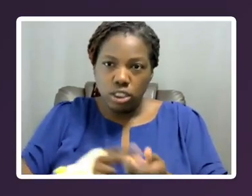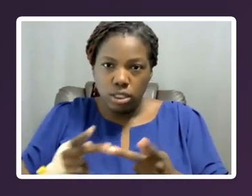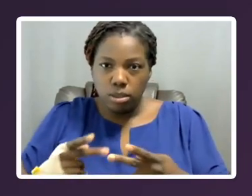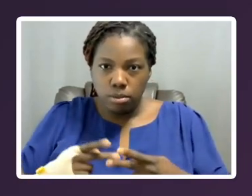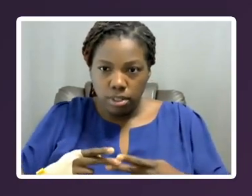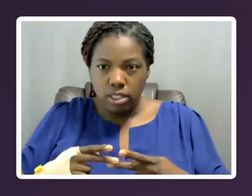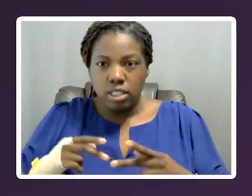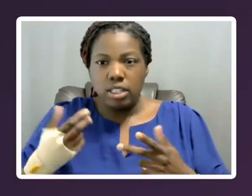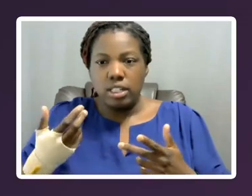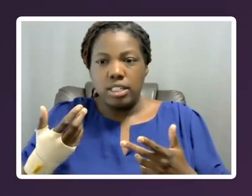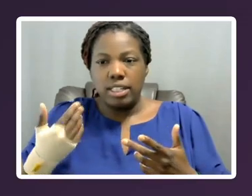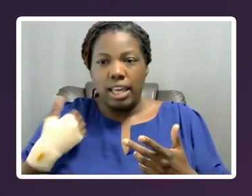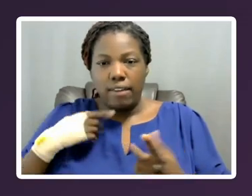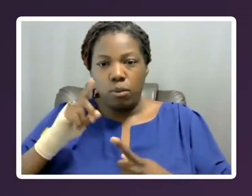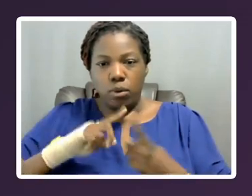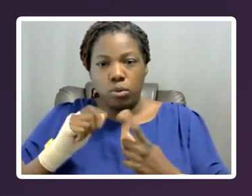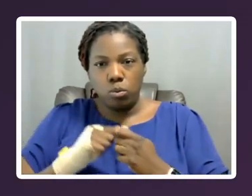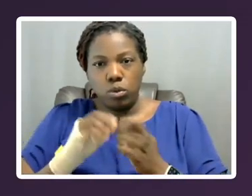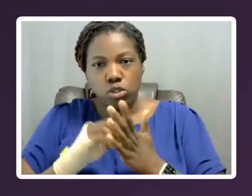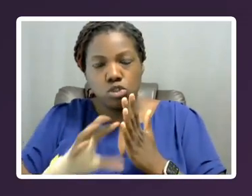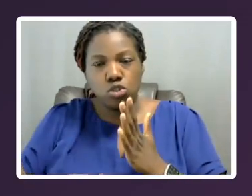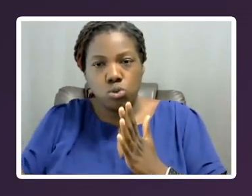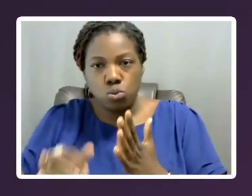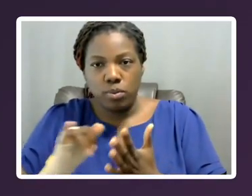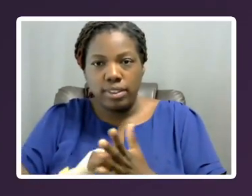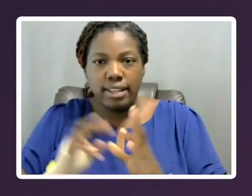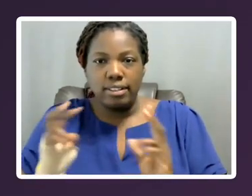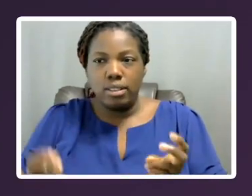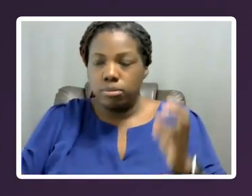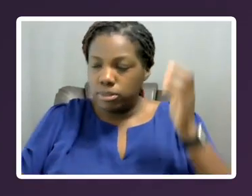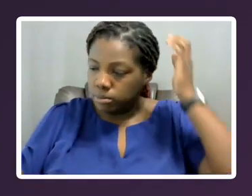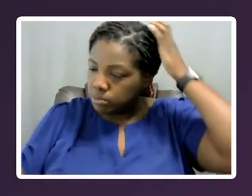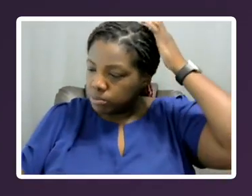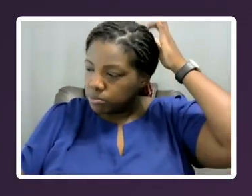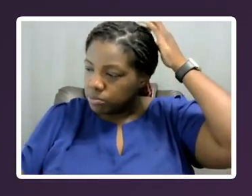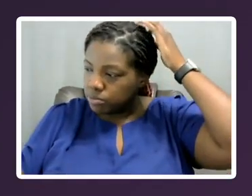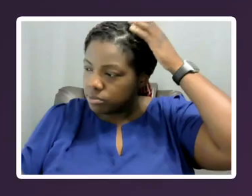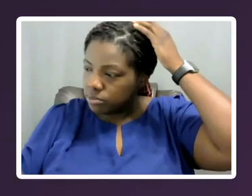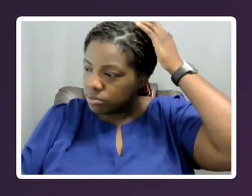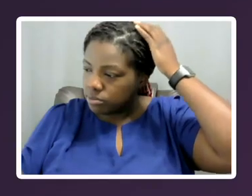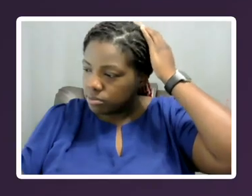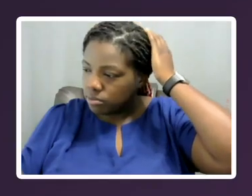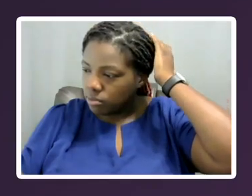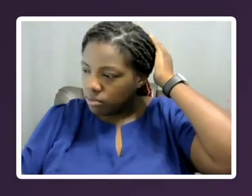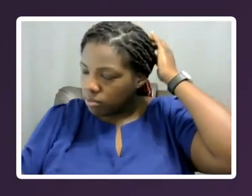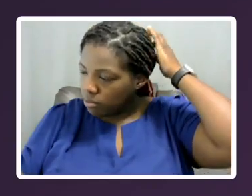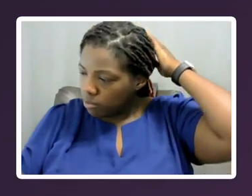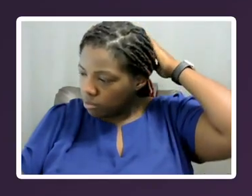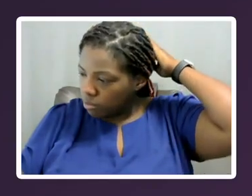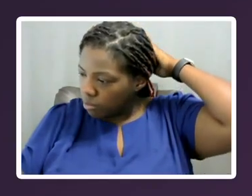with students with hot topics. Eden Cho: